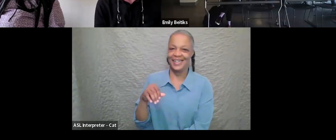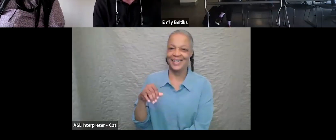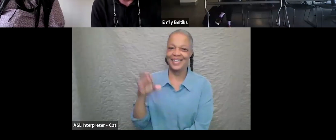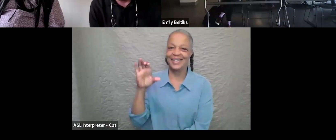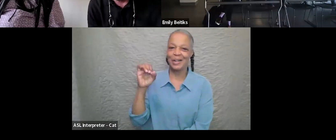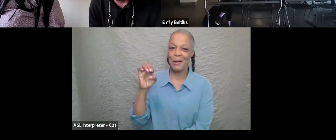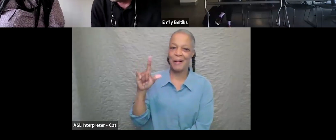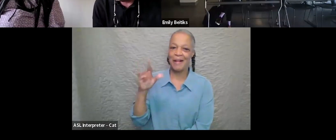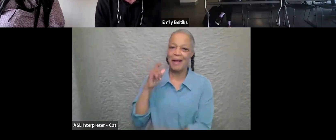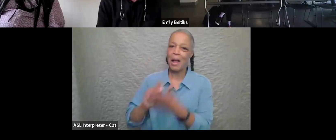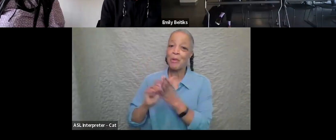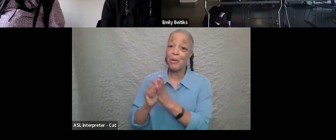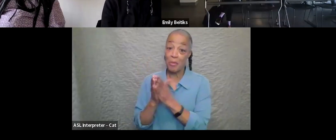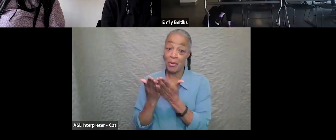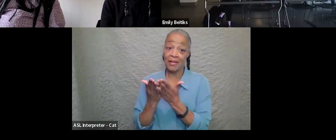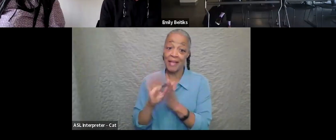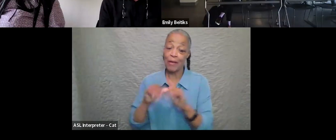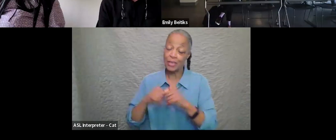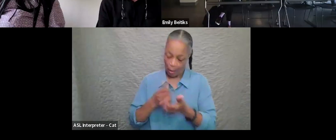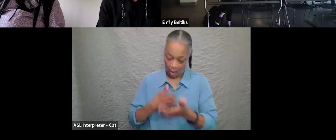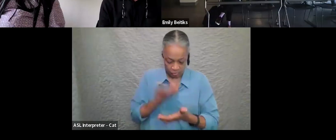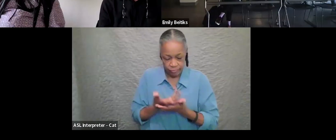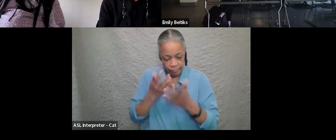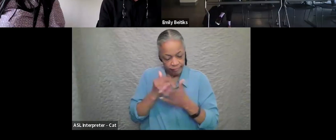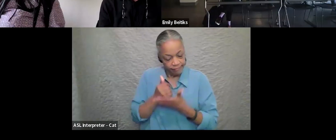This was my way. I mean, everybody has their own particular psychology.